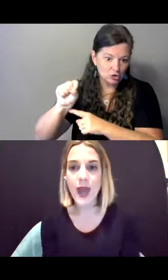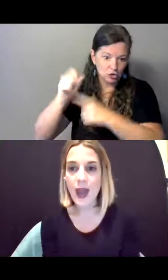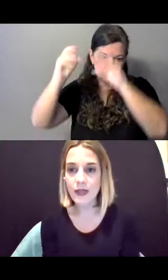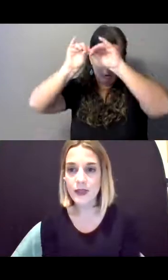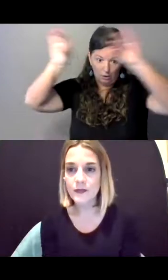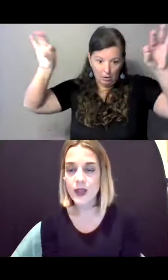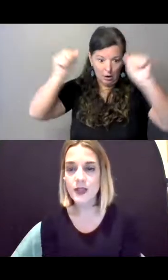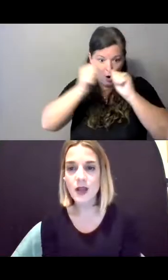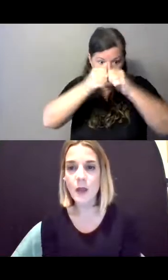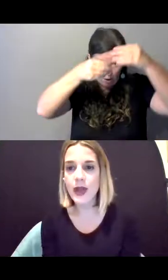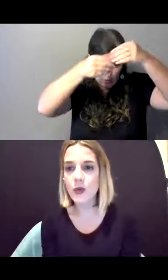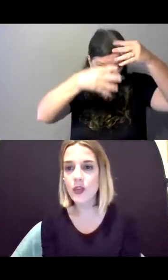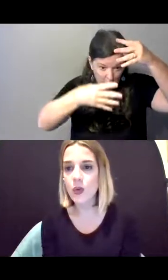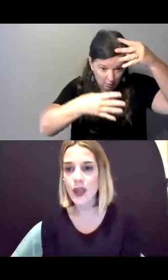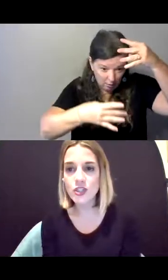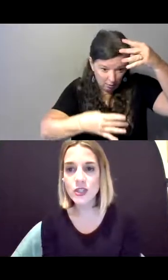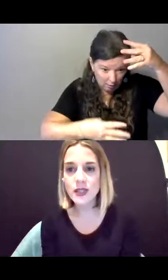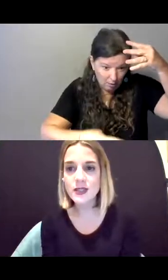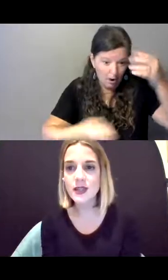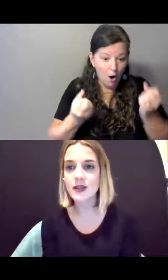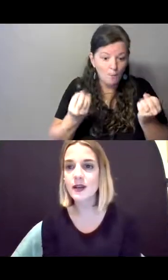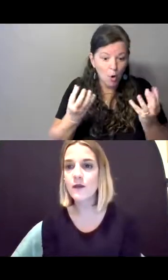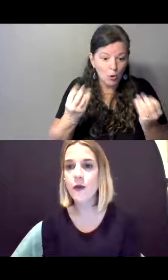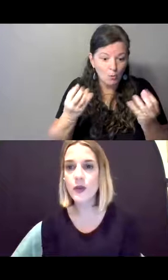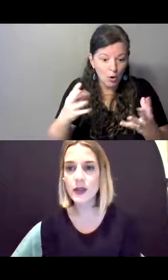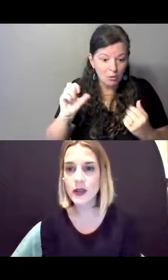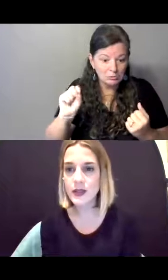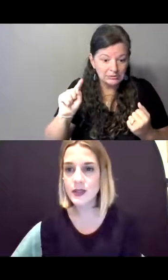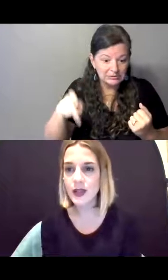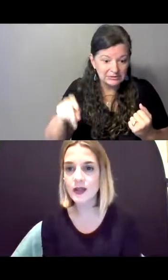math is complicated with equations and formulas and